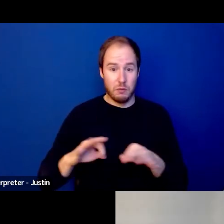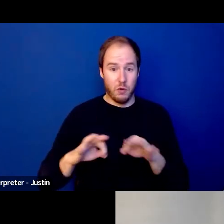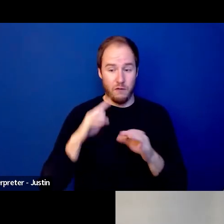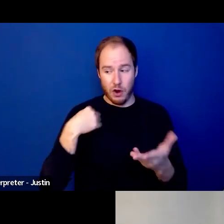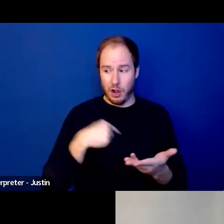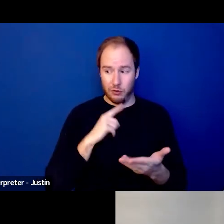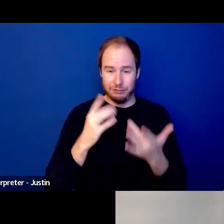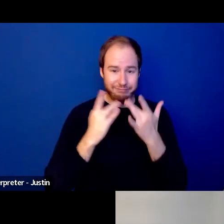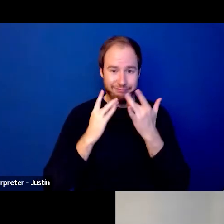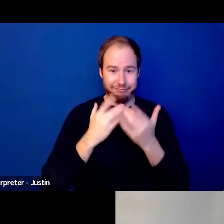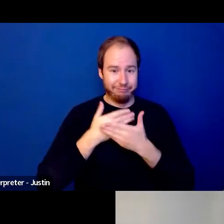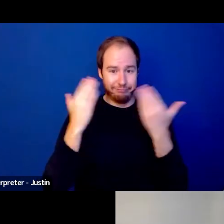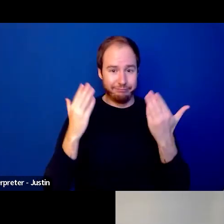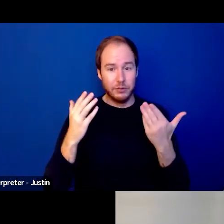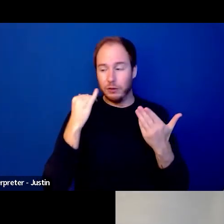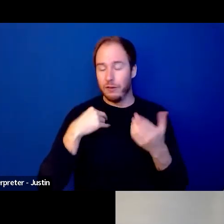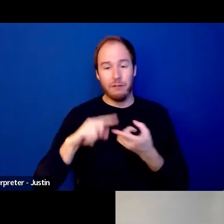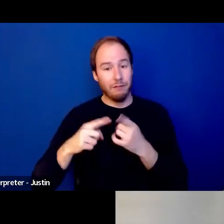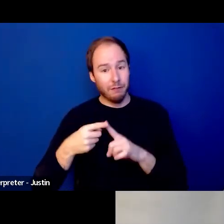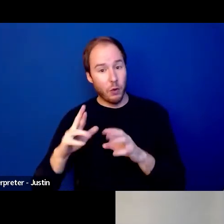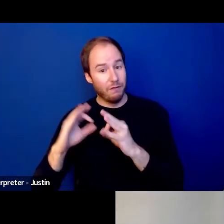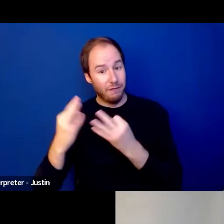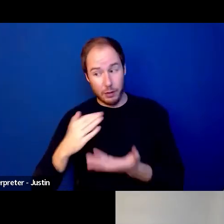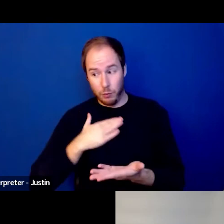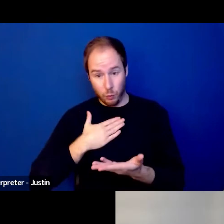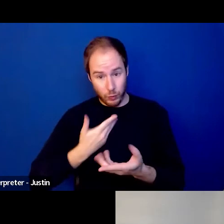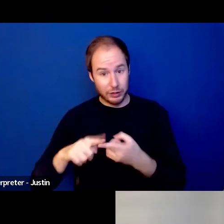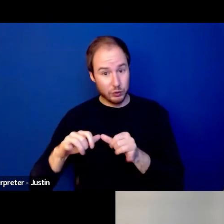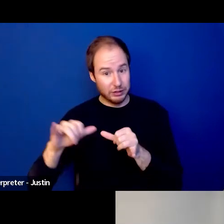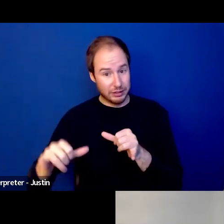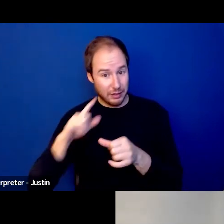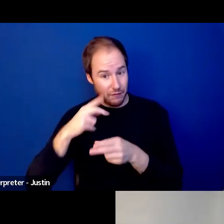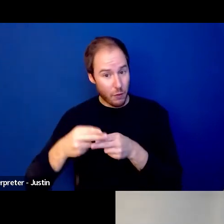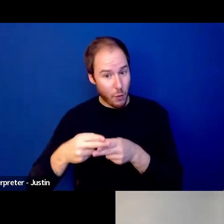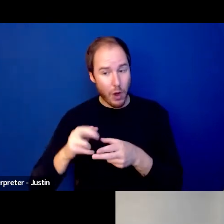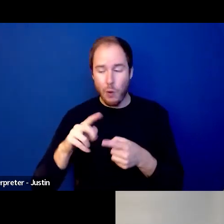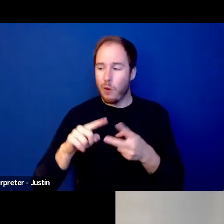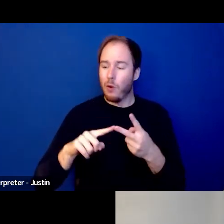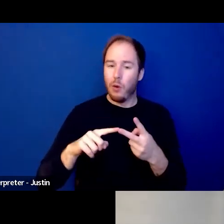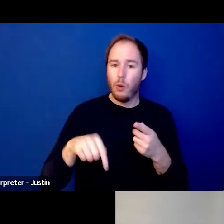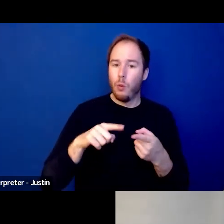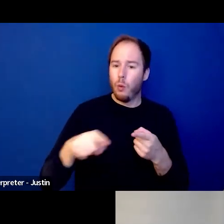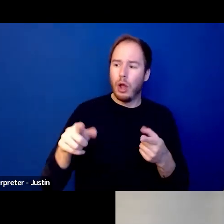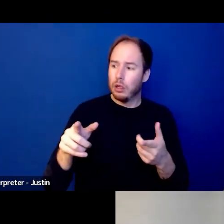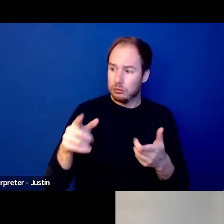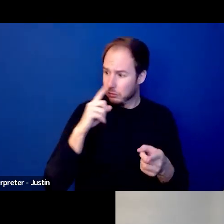So if you have friends or family that you can stay with, when was the last time you talked to your sister or your grandma,